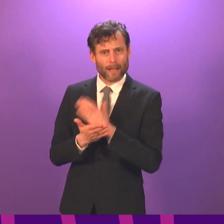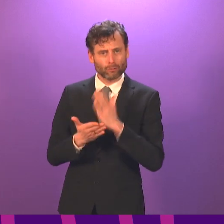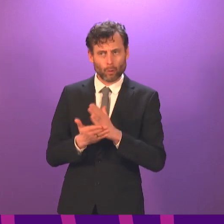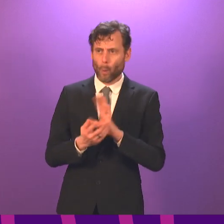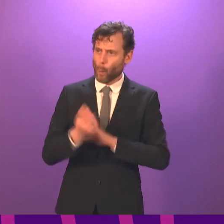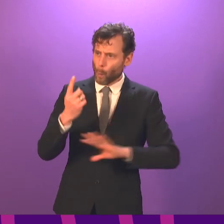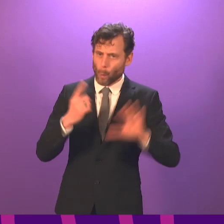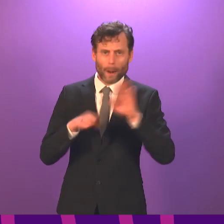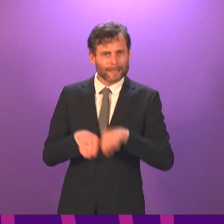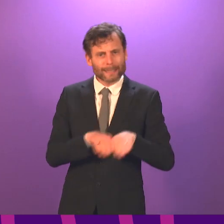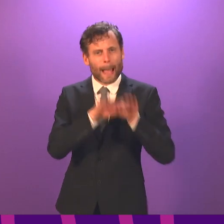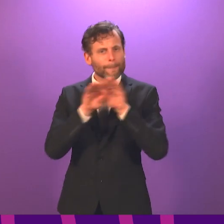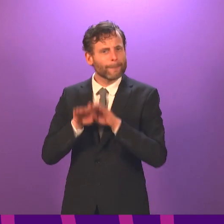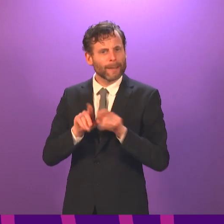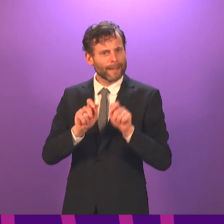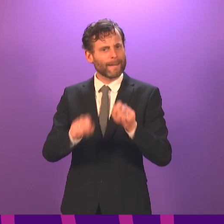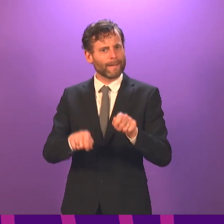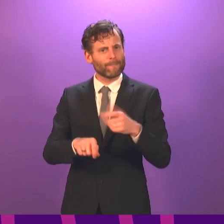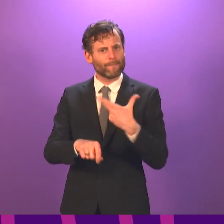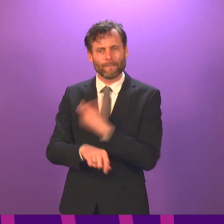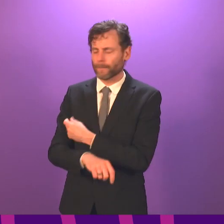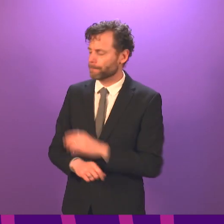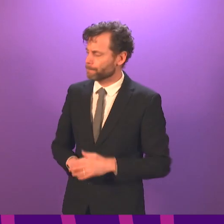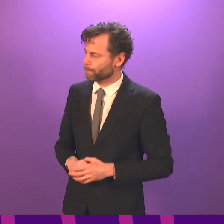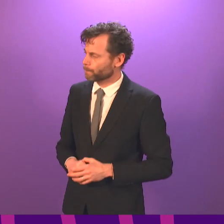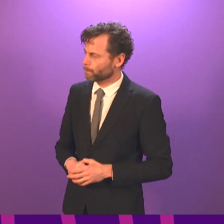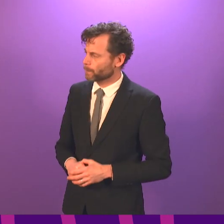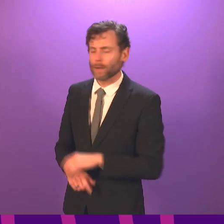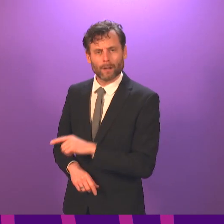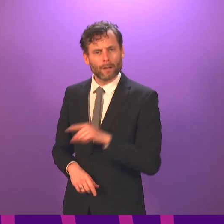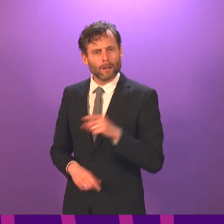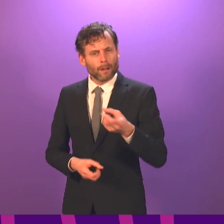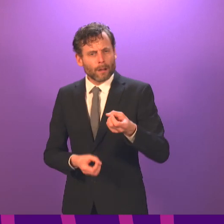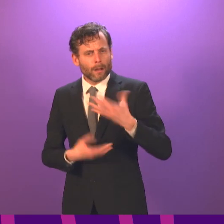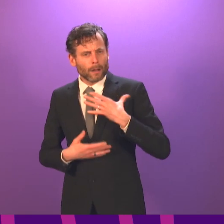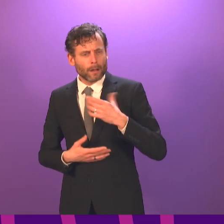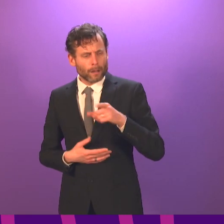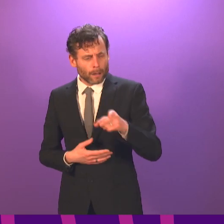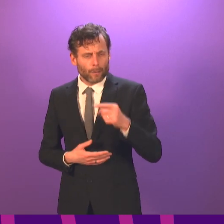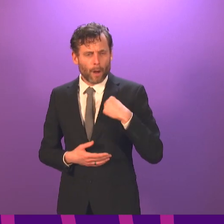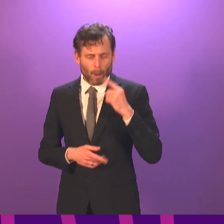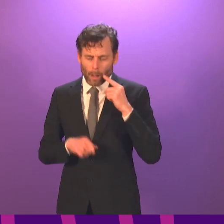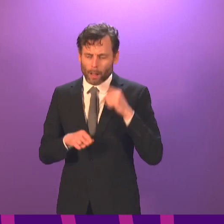The First Minister: I am happy to look into the matter to make sure that I can come back with the answer that it is consistent across Scotland—it